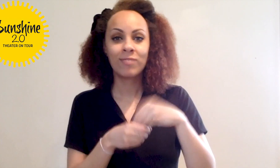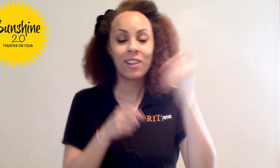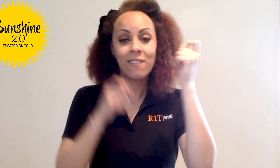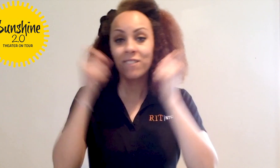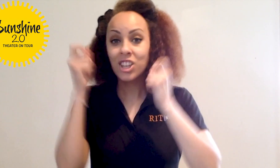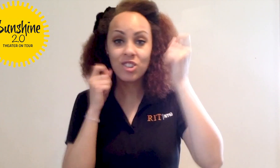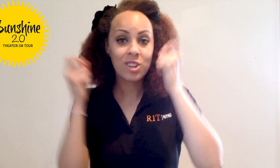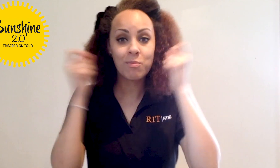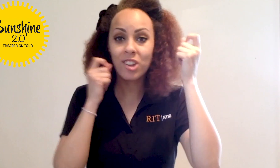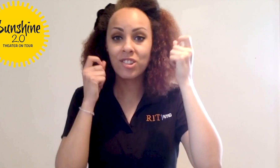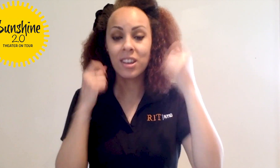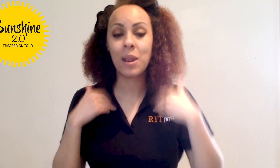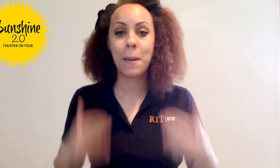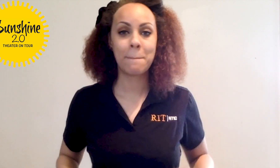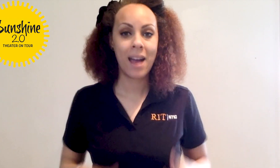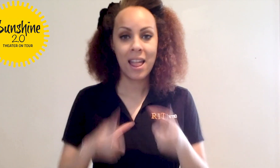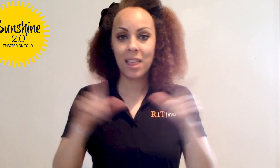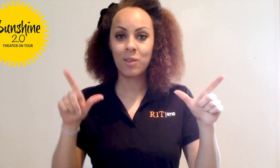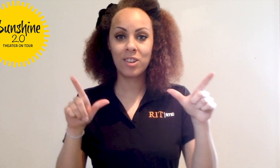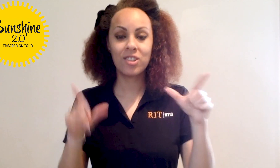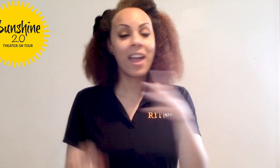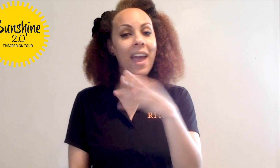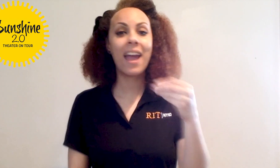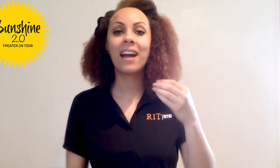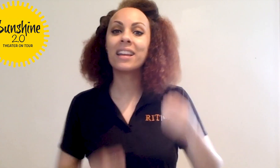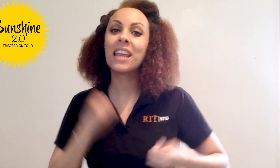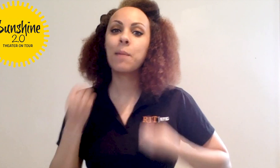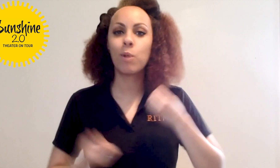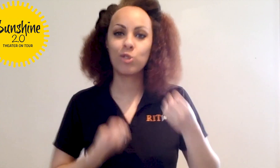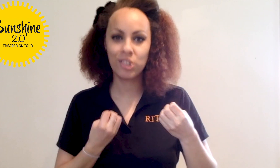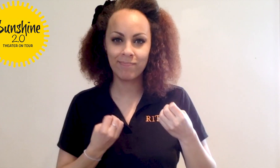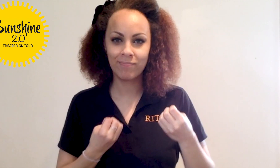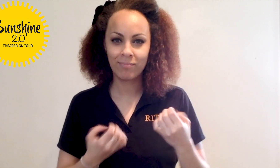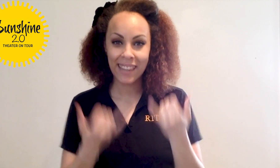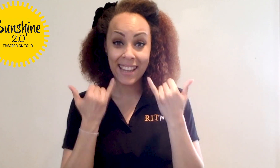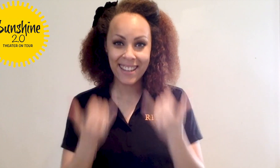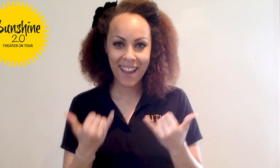including facial expressions, body language and emotions.